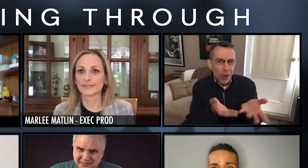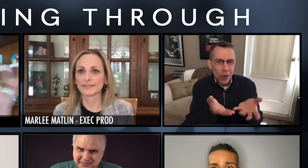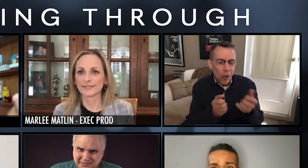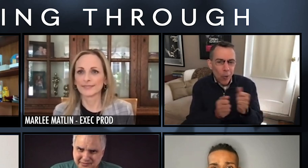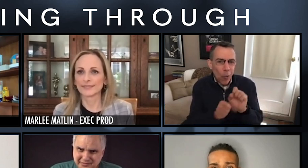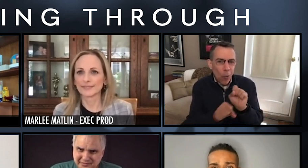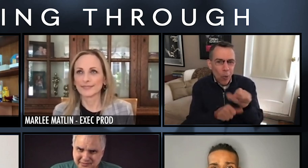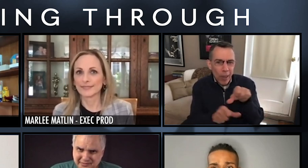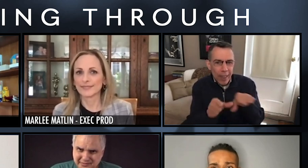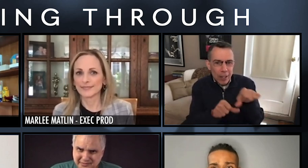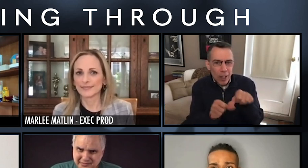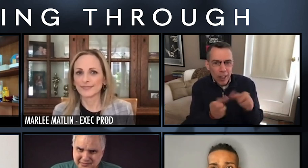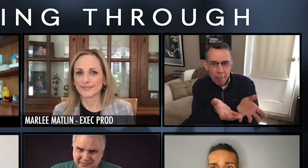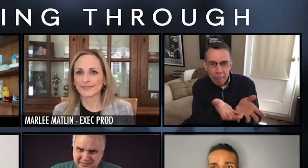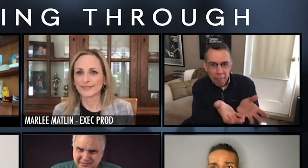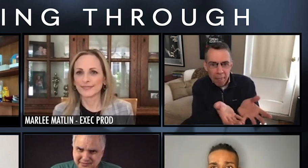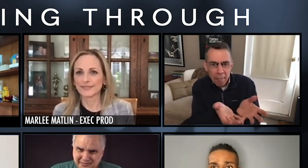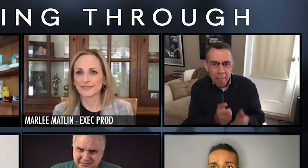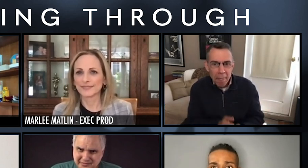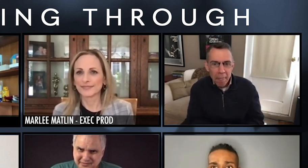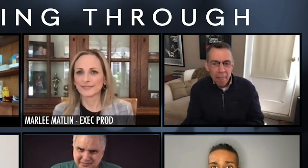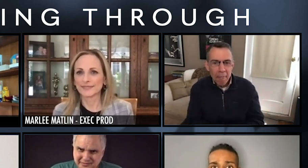generally? Let's start with Steven.